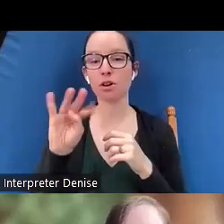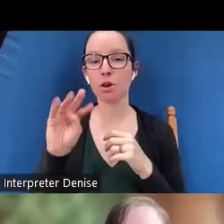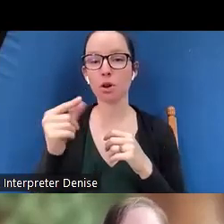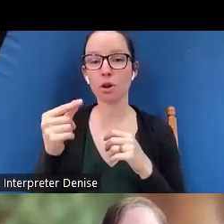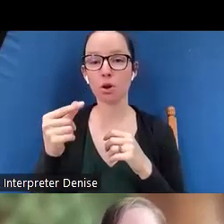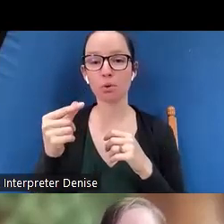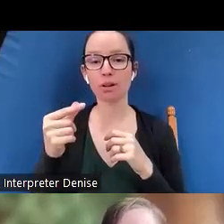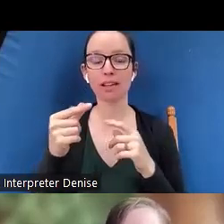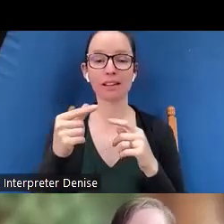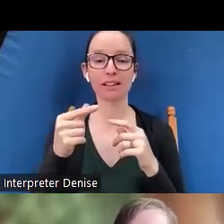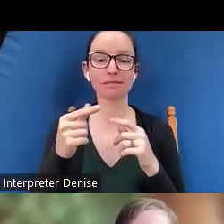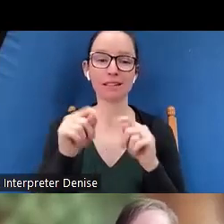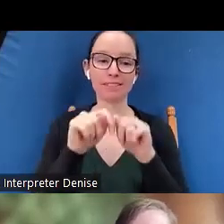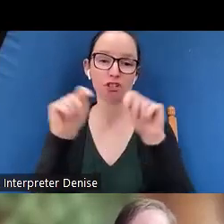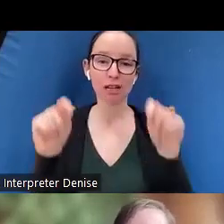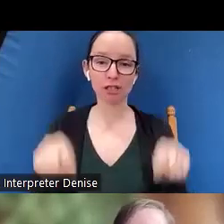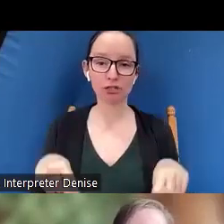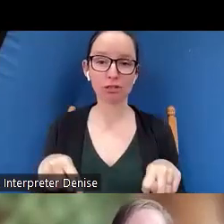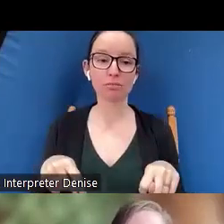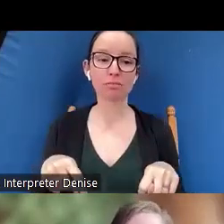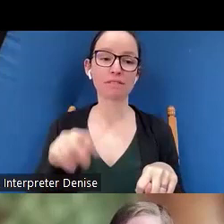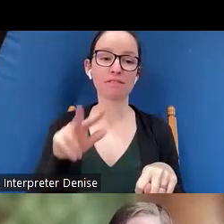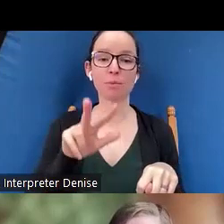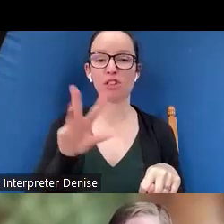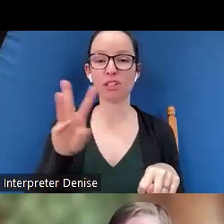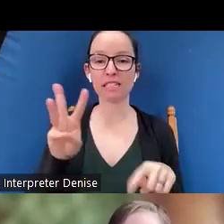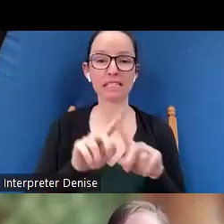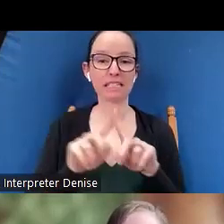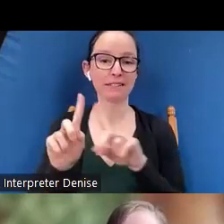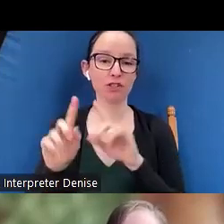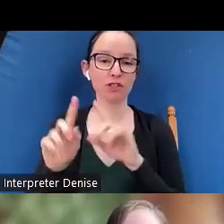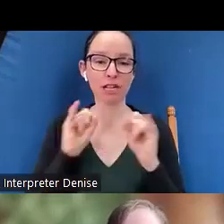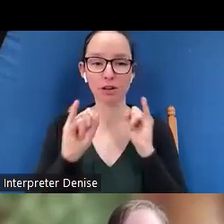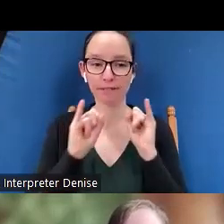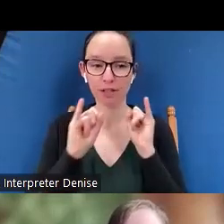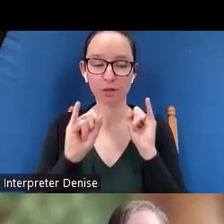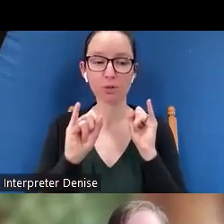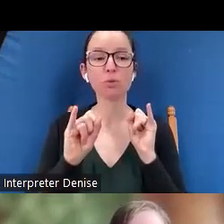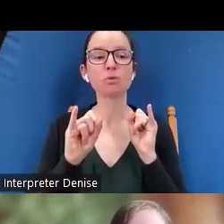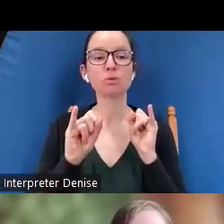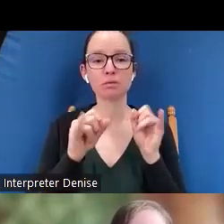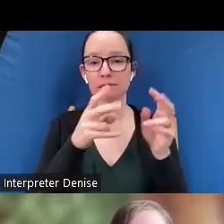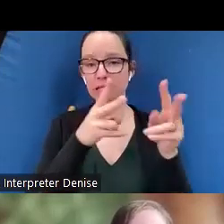different interviews, lots of excerpts from those transcripts.